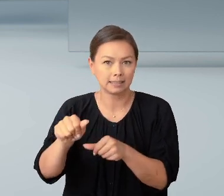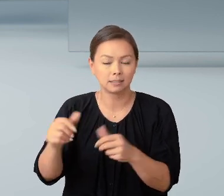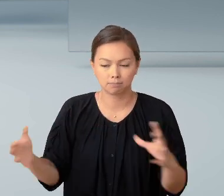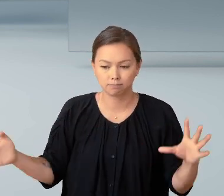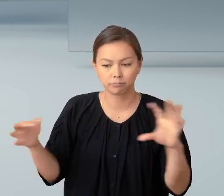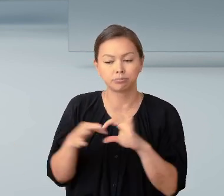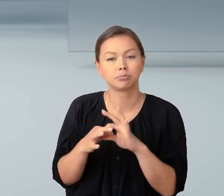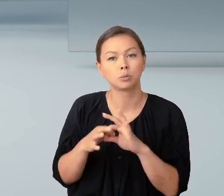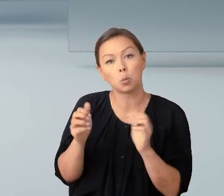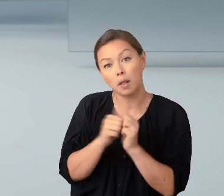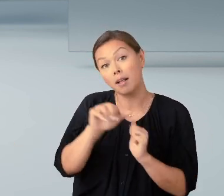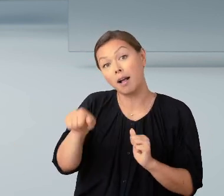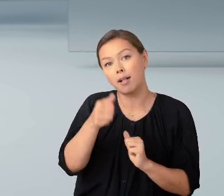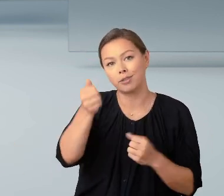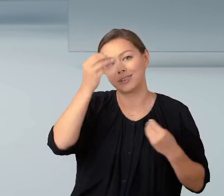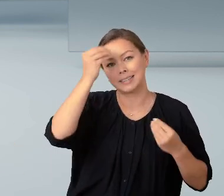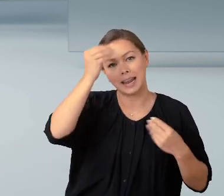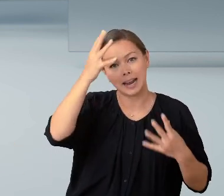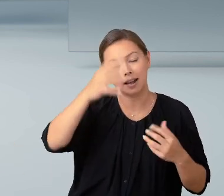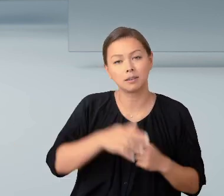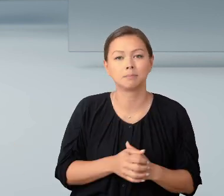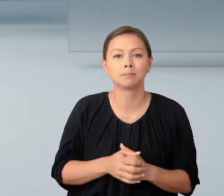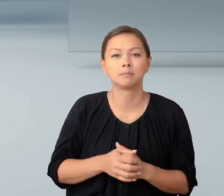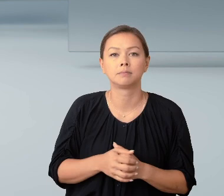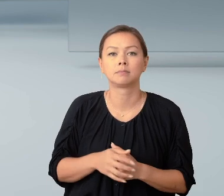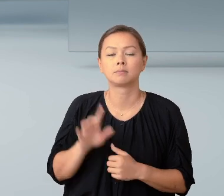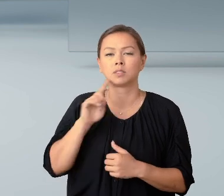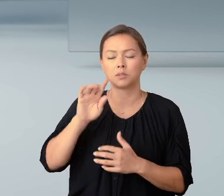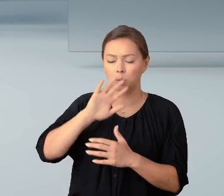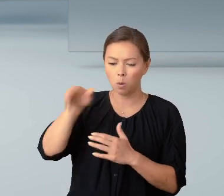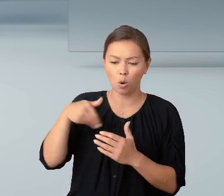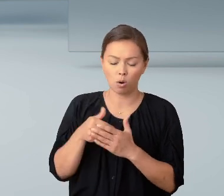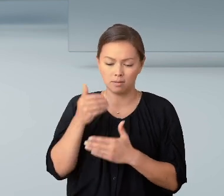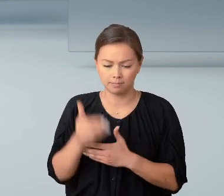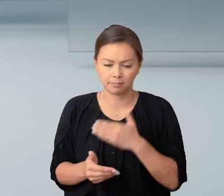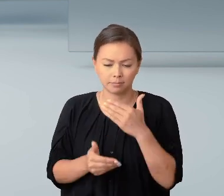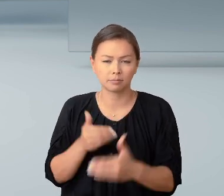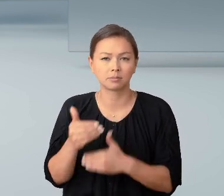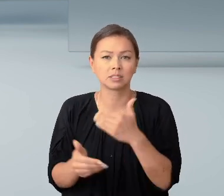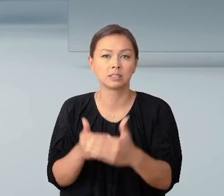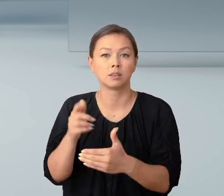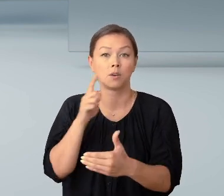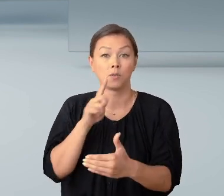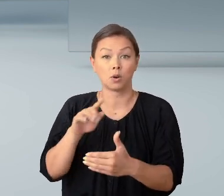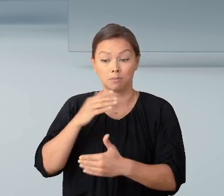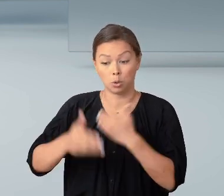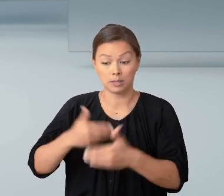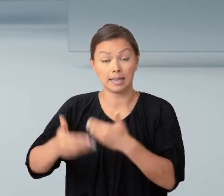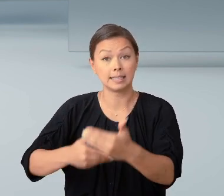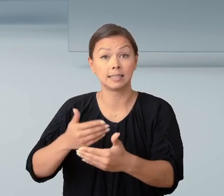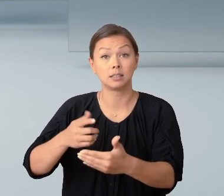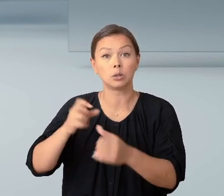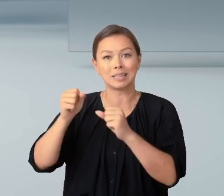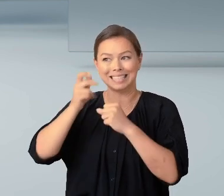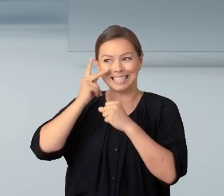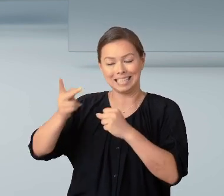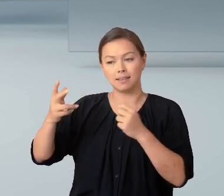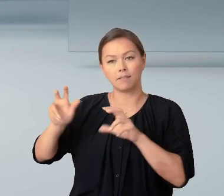Initiate a cloud migration and gain insight into this typical duration and investment associated with the process. It is beneficial